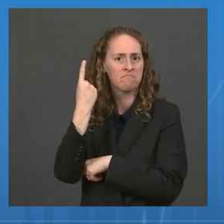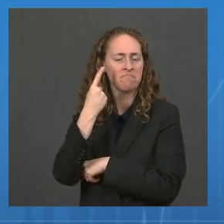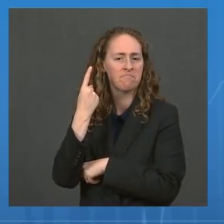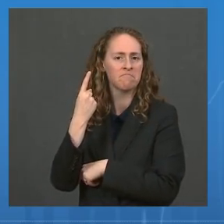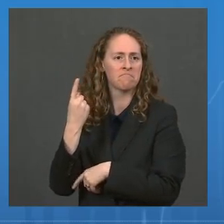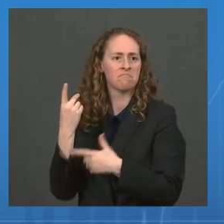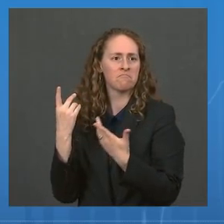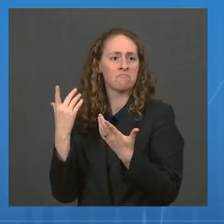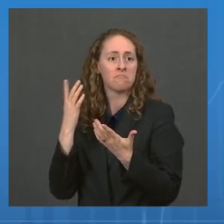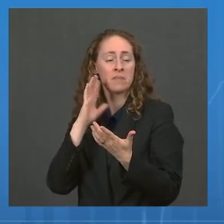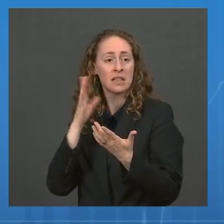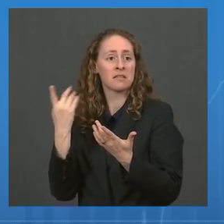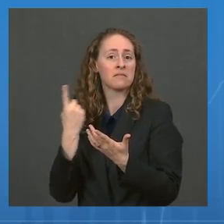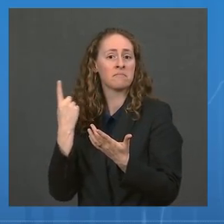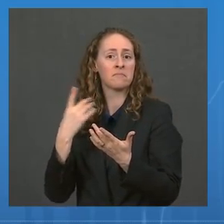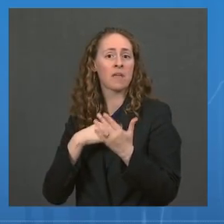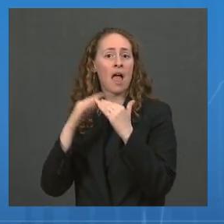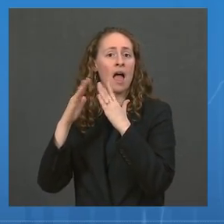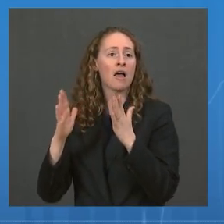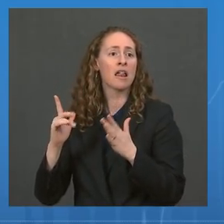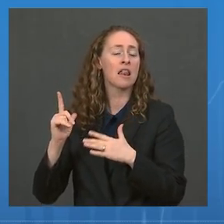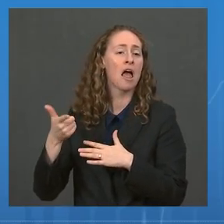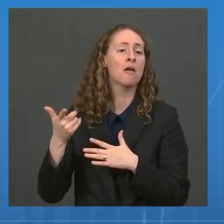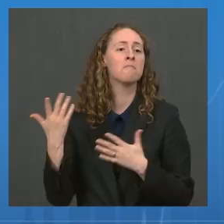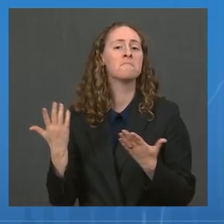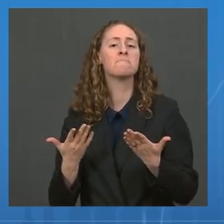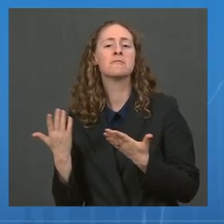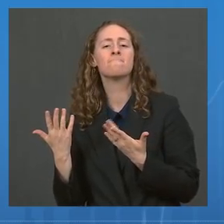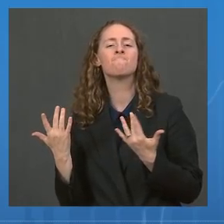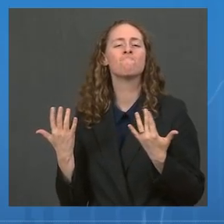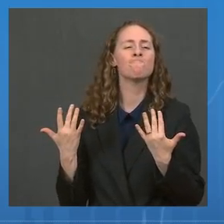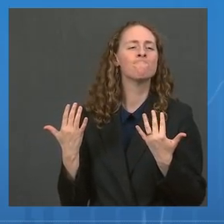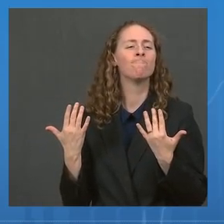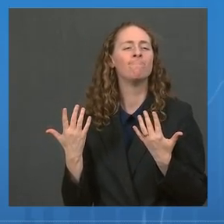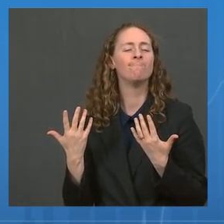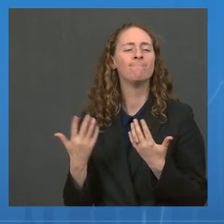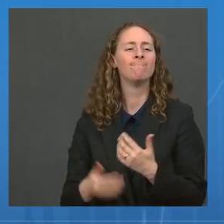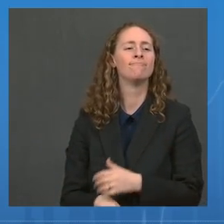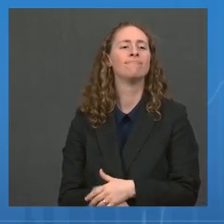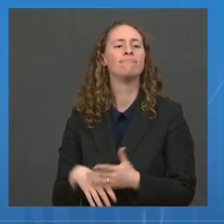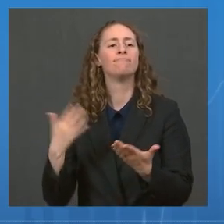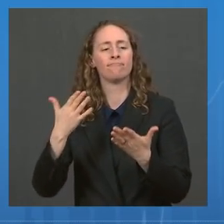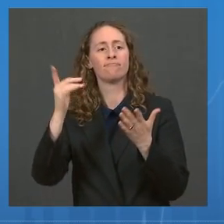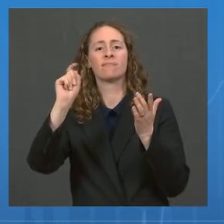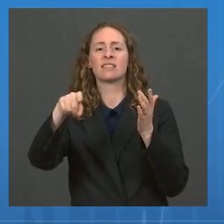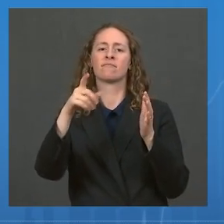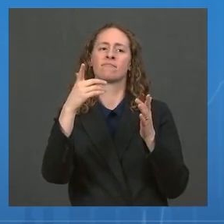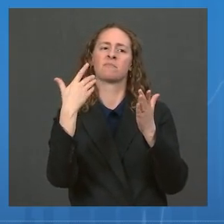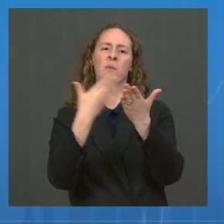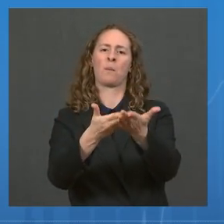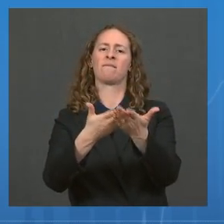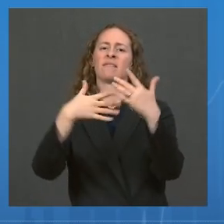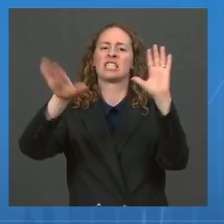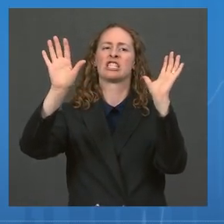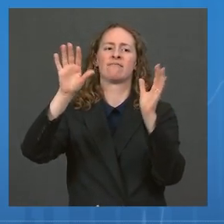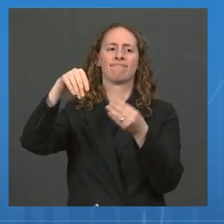and endorse any of the vaccine verification forms that private industry is starting to come up with,